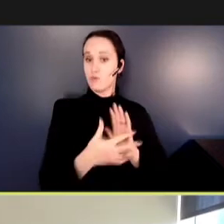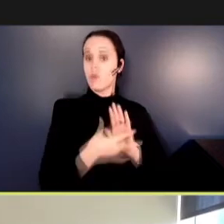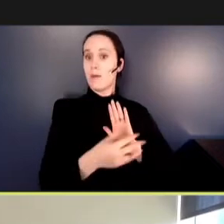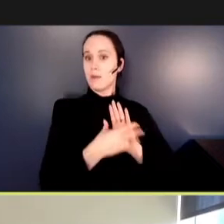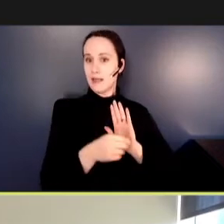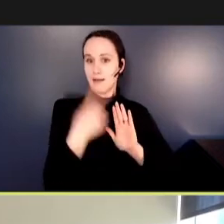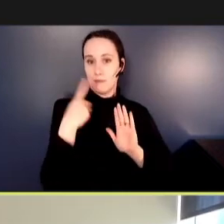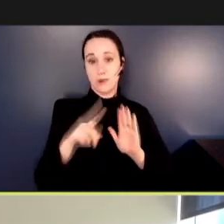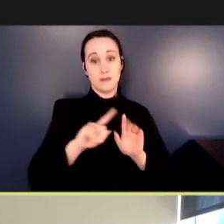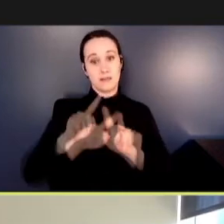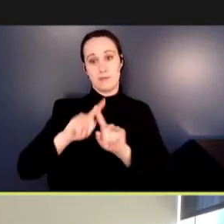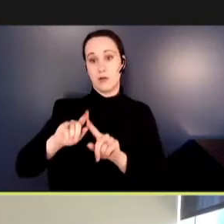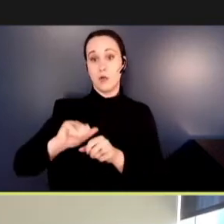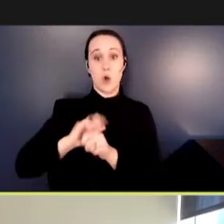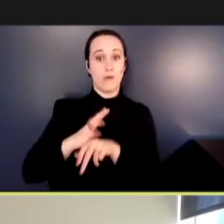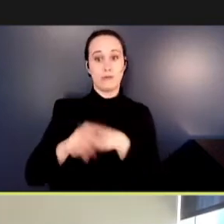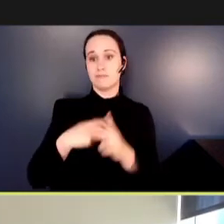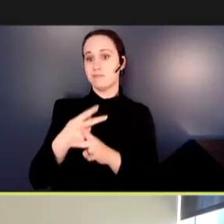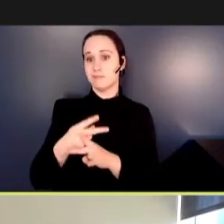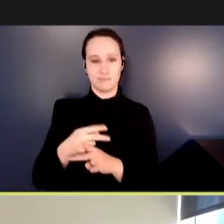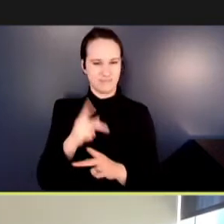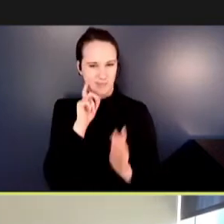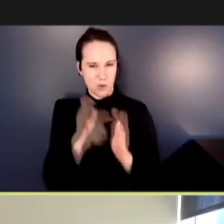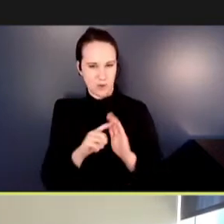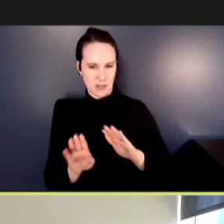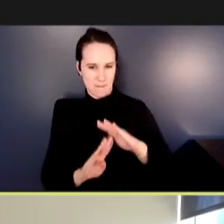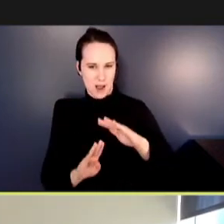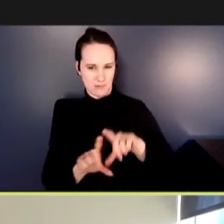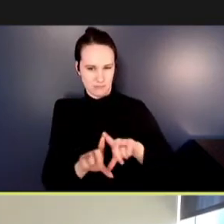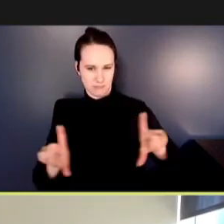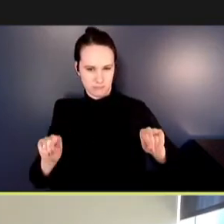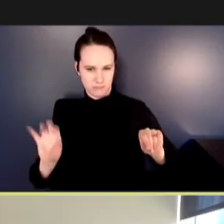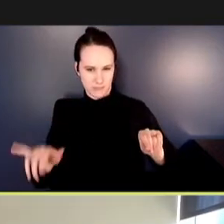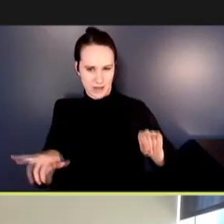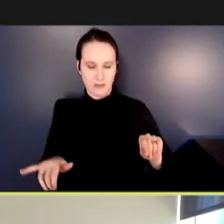which is shown at the bottom. So this detailed workflow really epitomizes the transition from